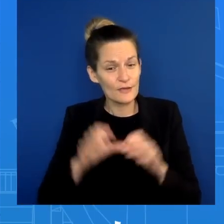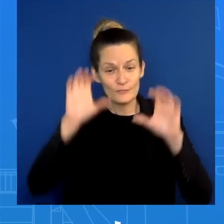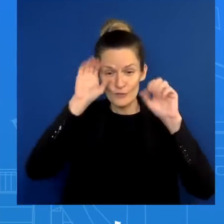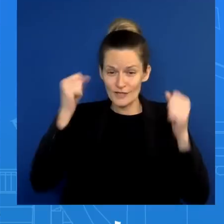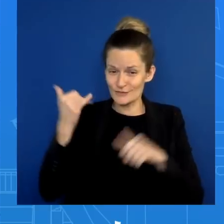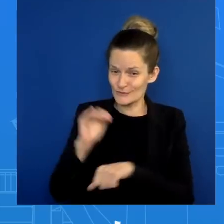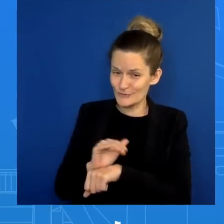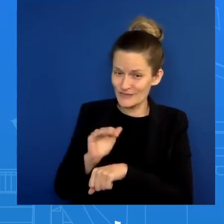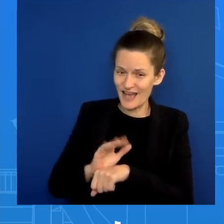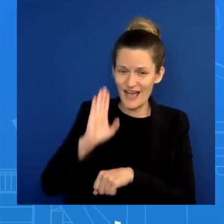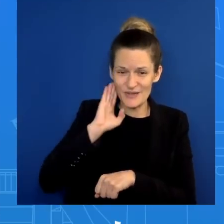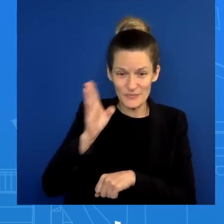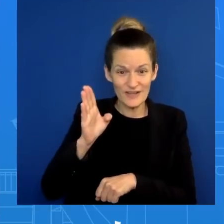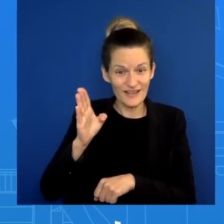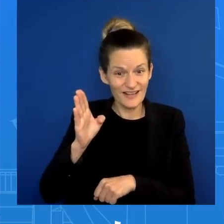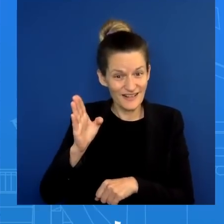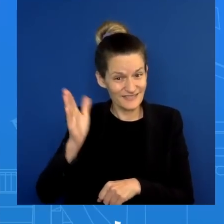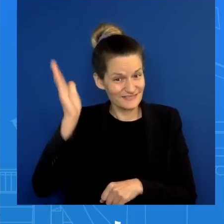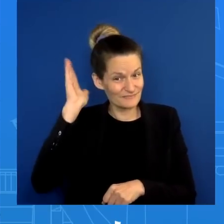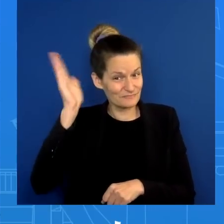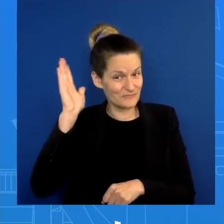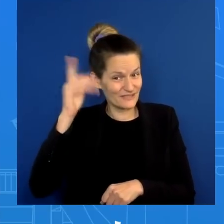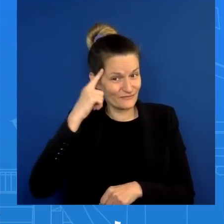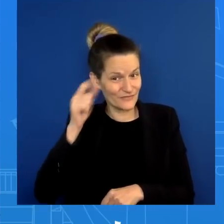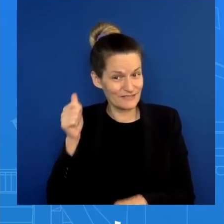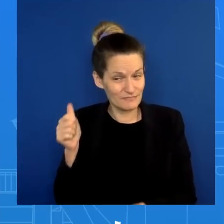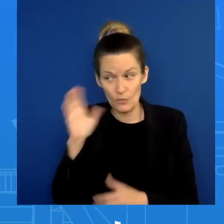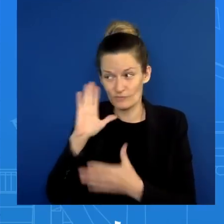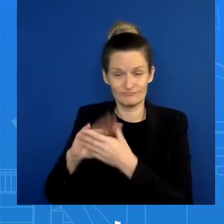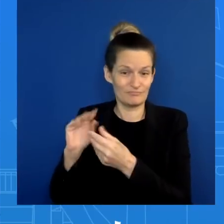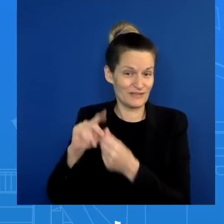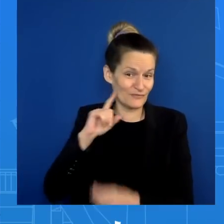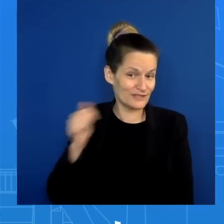So as you know, we are trying to be. Respectful of the Hatch Act here.